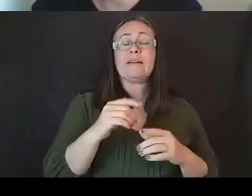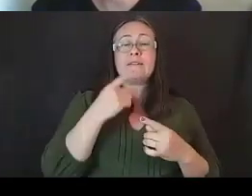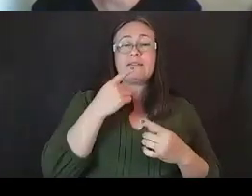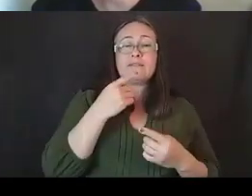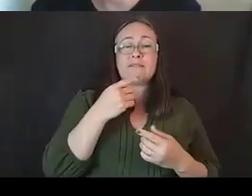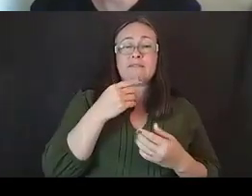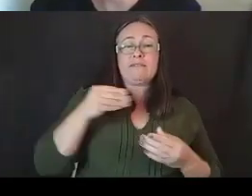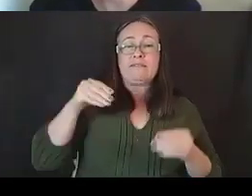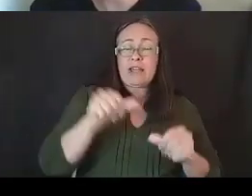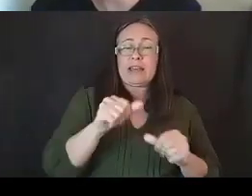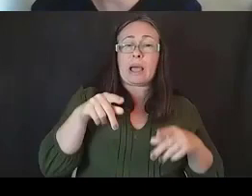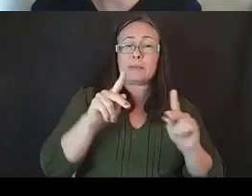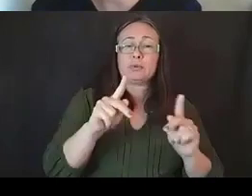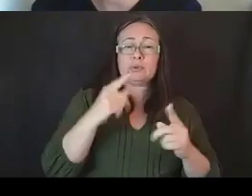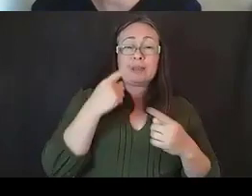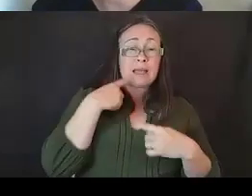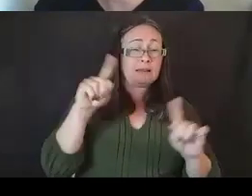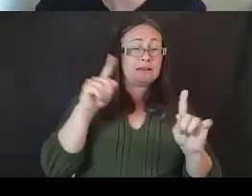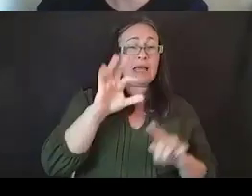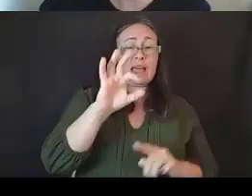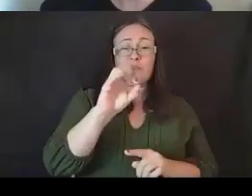similar to the one you'll be using for your application.